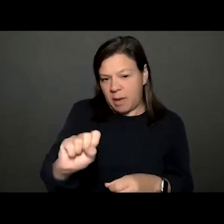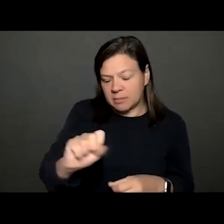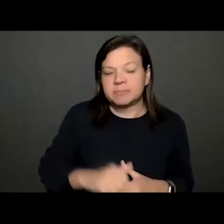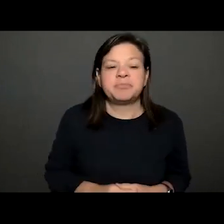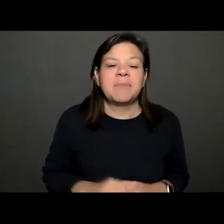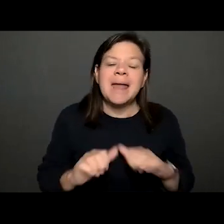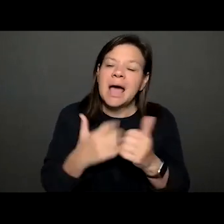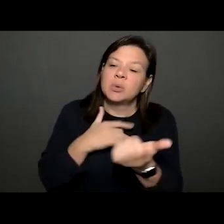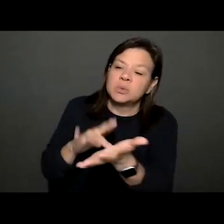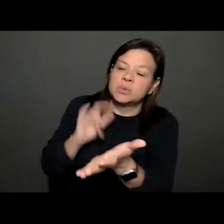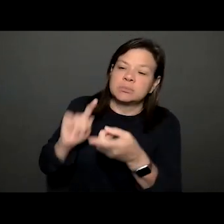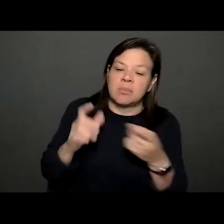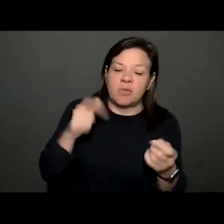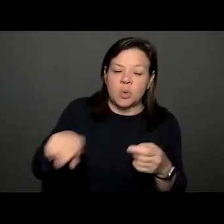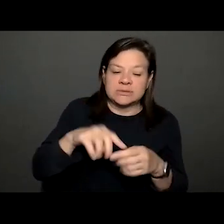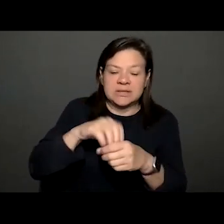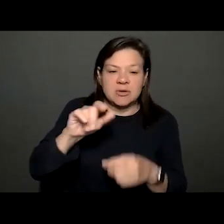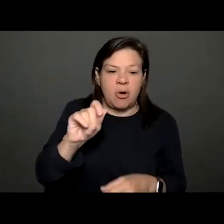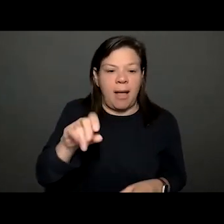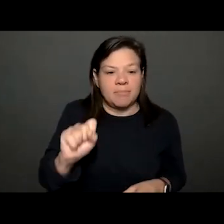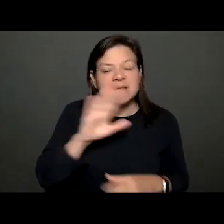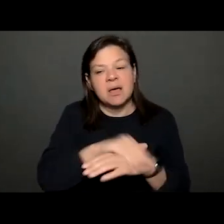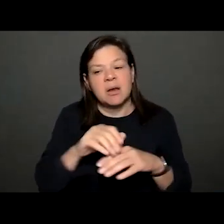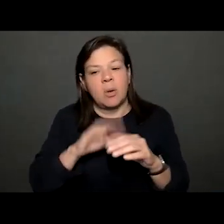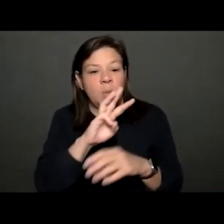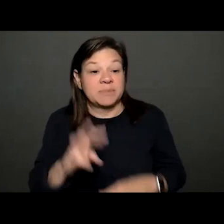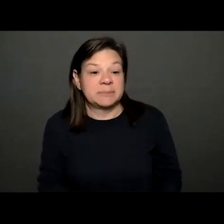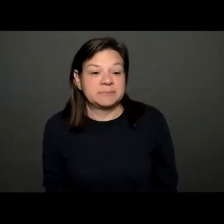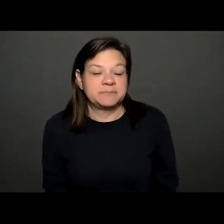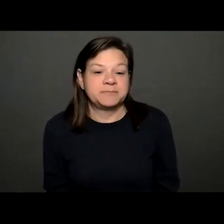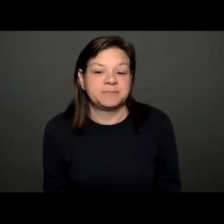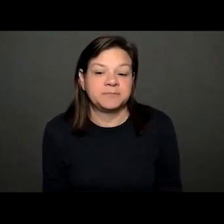OR WEBSITE. SO FIRST, WHAT IS A CUSTOM OBJECT?